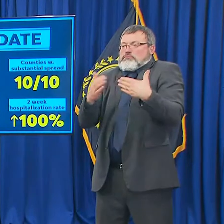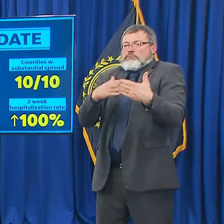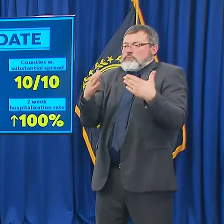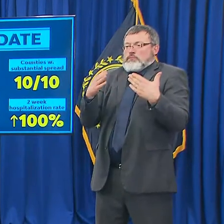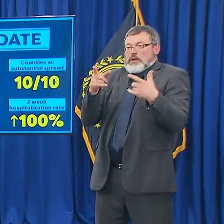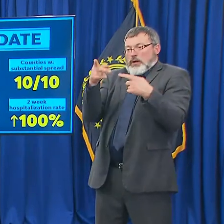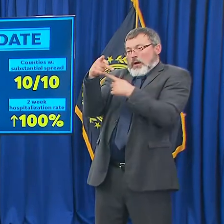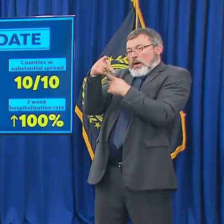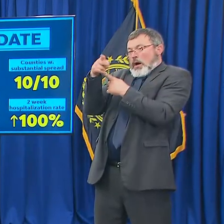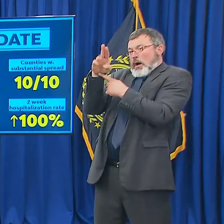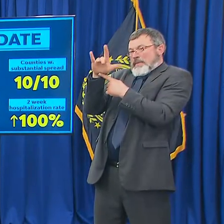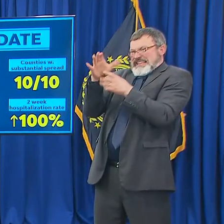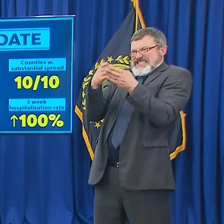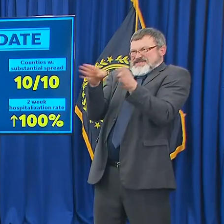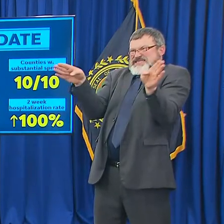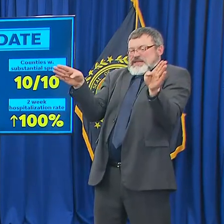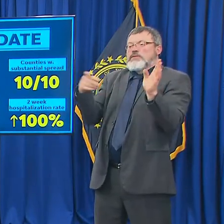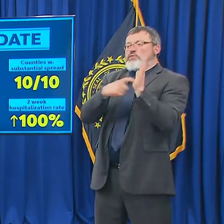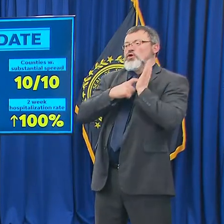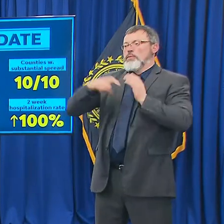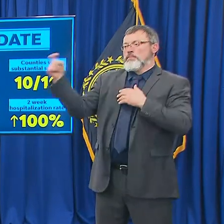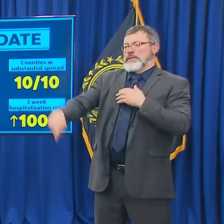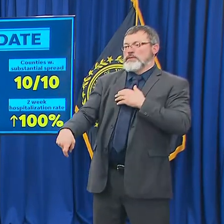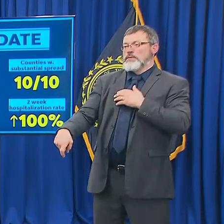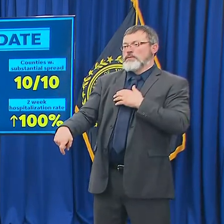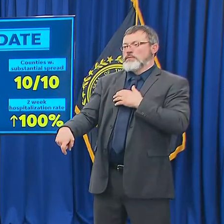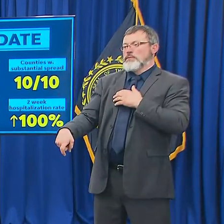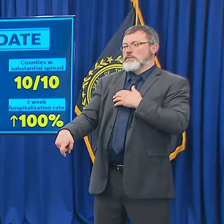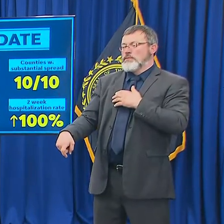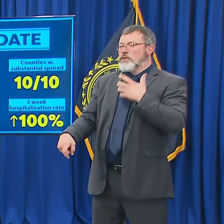You get a lot of shaming or issues related to that.